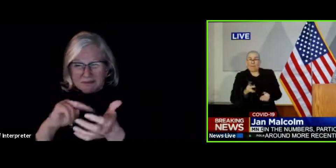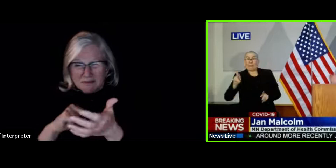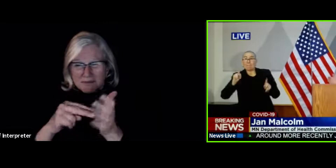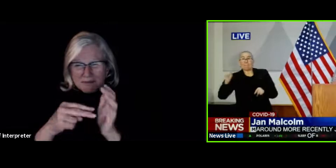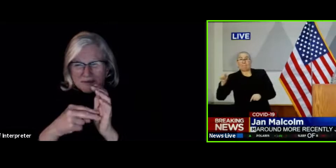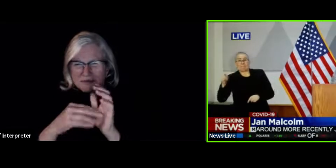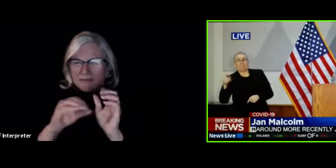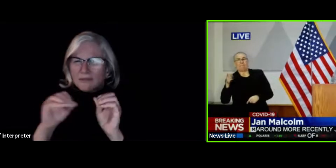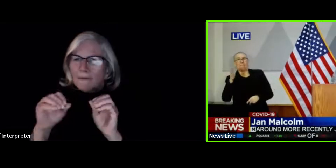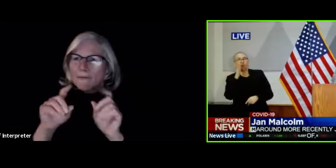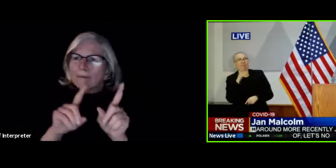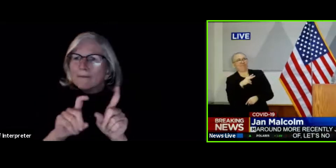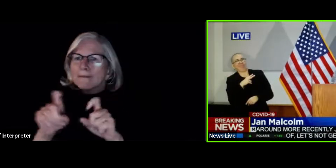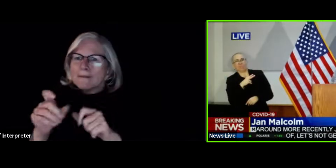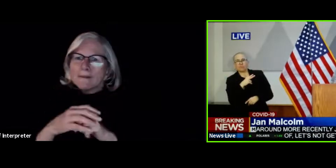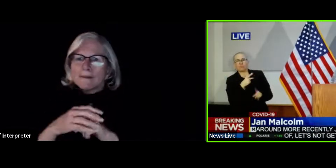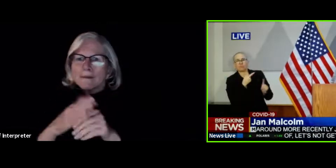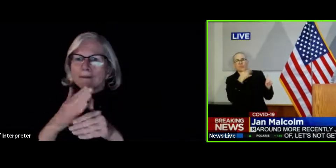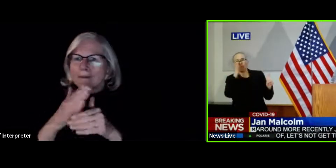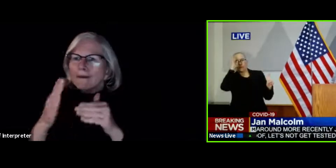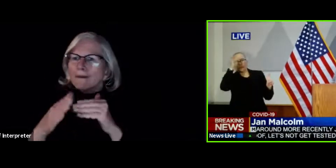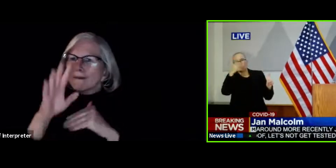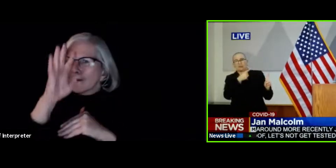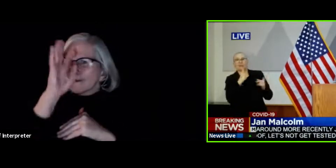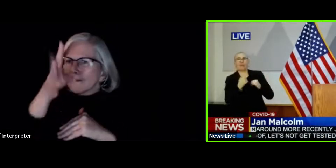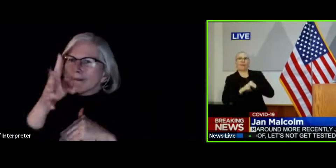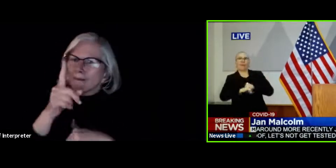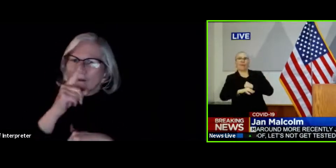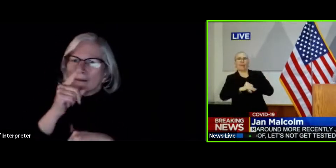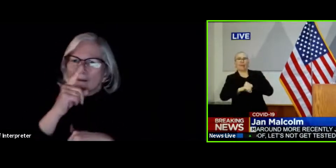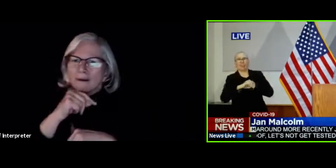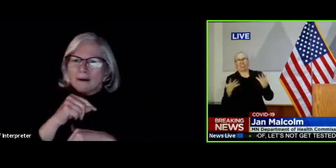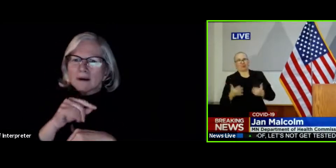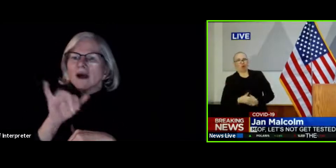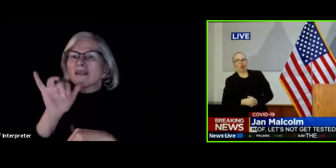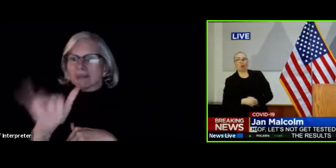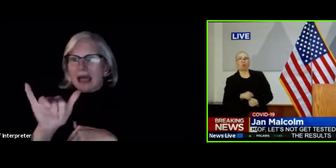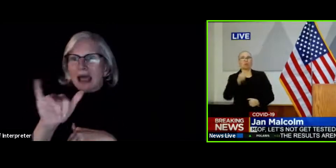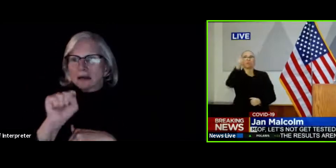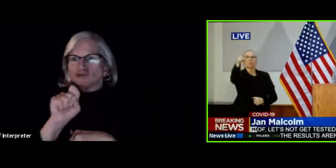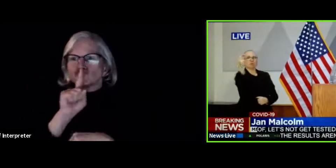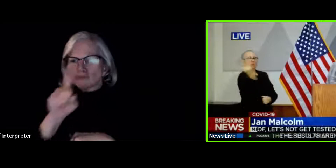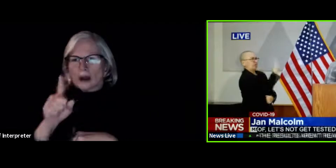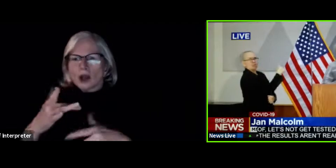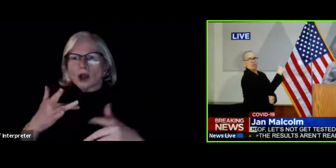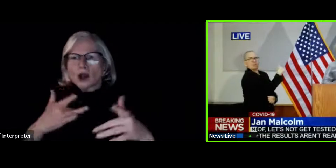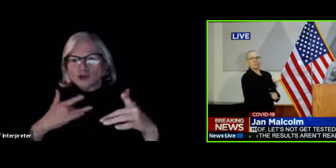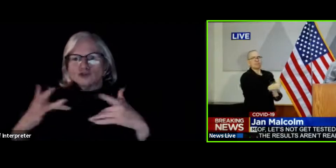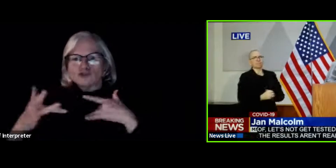RESULTS AREN'T REAL ANYWAY IS A DEEP CONCERN. ≫ -- NUMBERS COMPARED TO LAST YEAR-